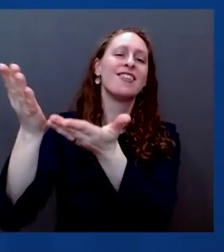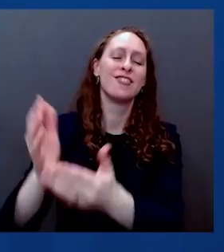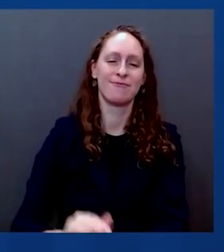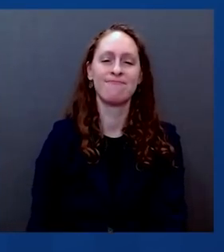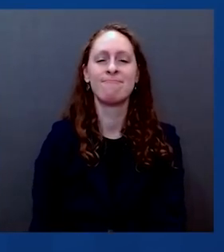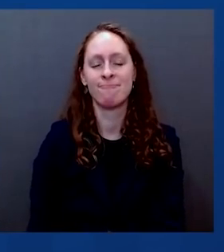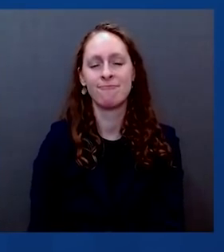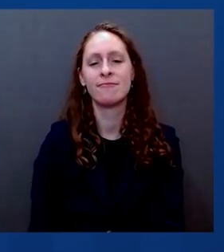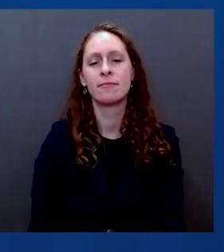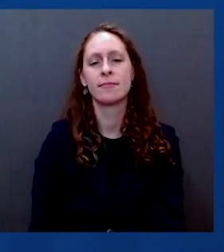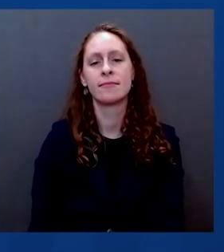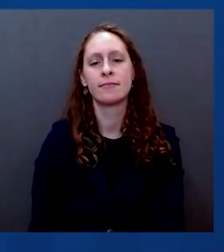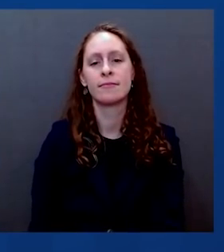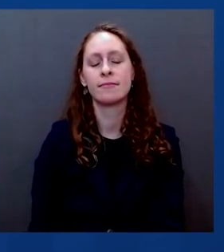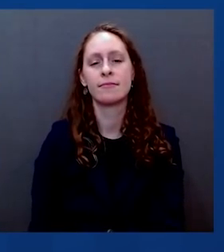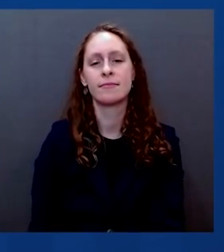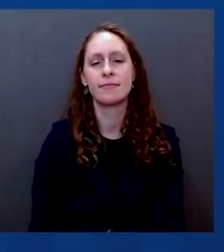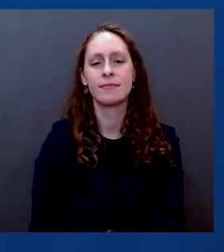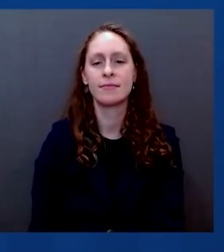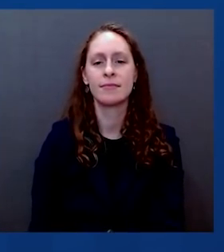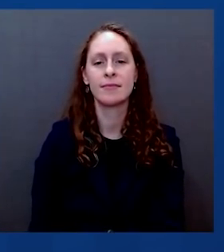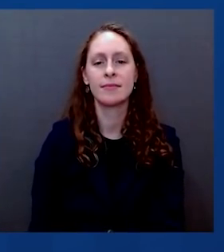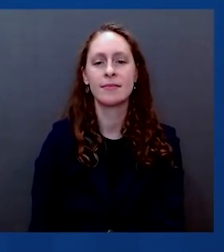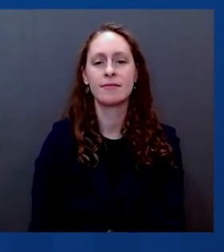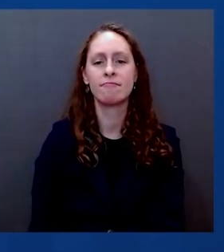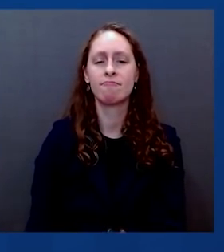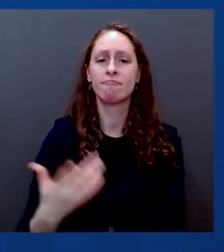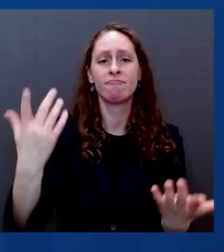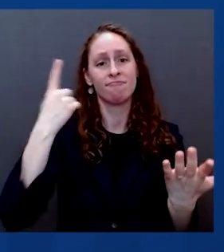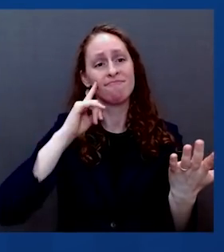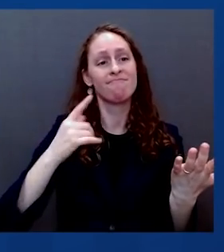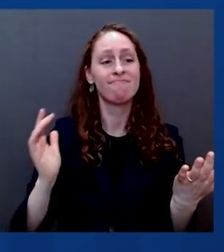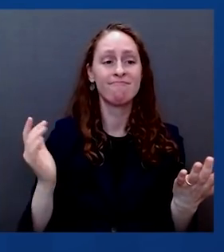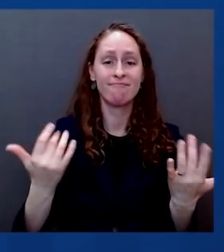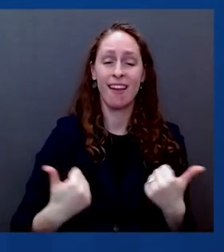who we must be -- now and forever. So, let's stand in this breach together.